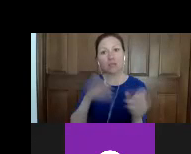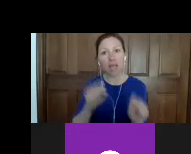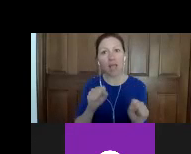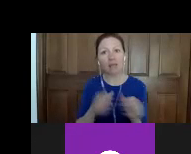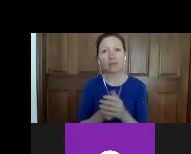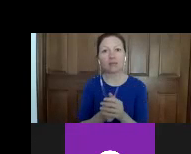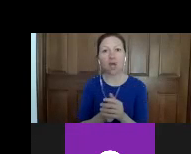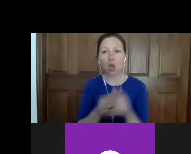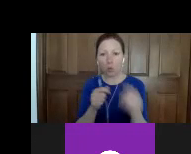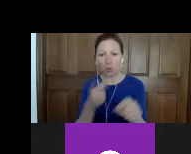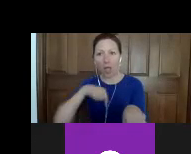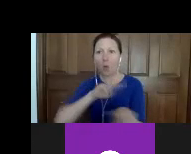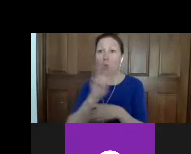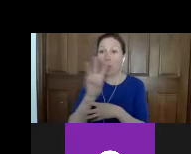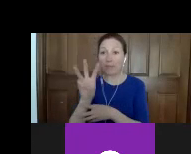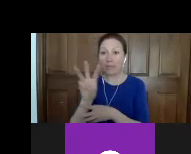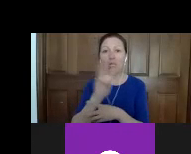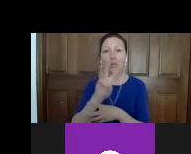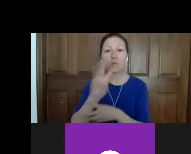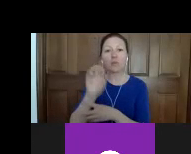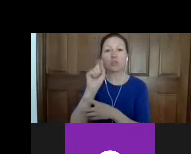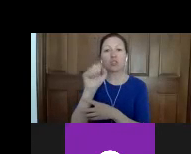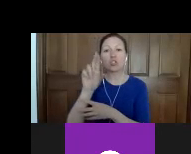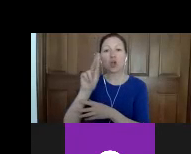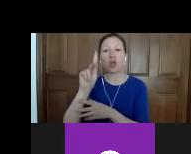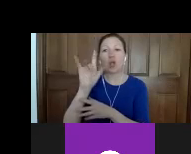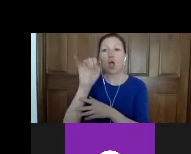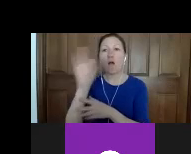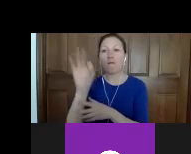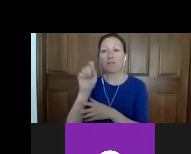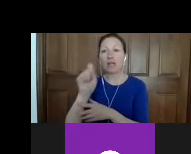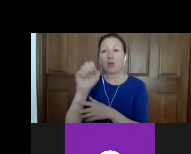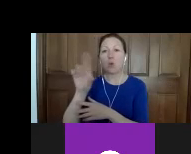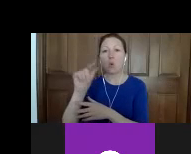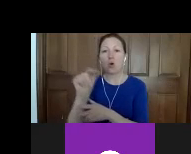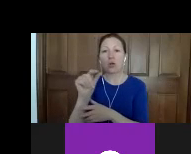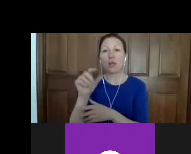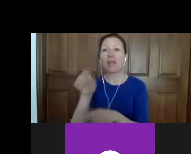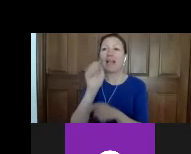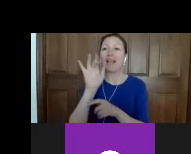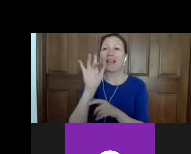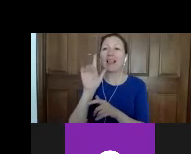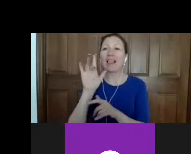you click on the candidates and there will be a page that you can fill out the inquiry